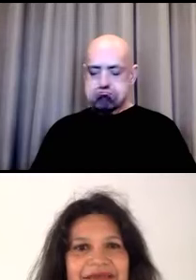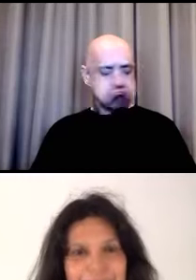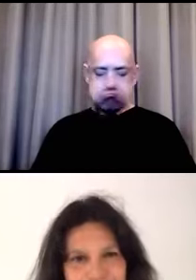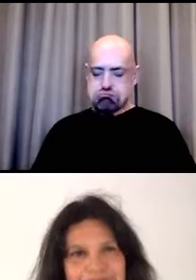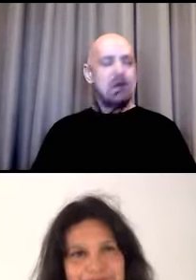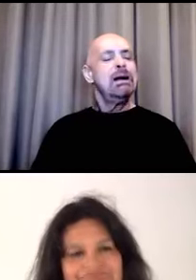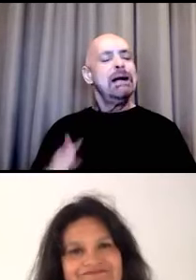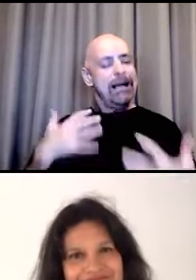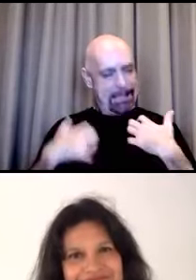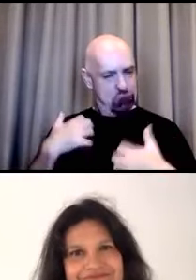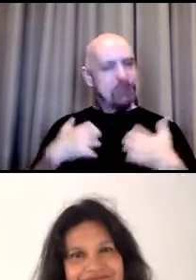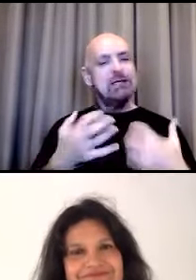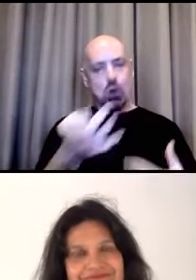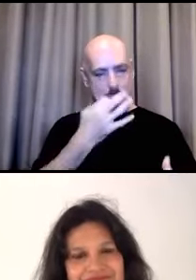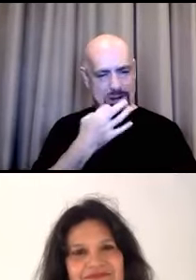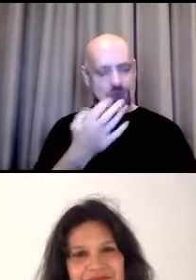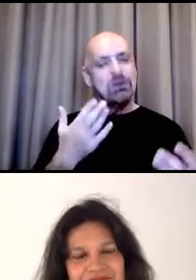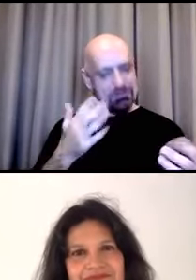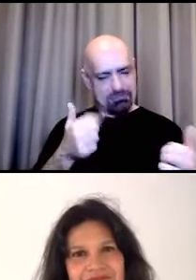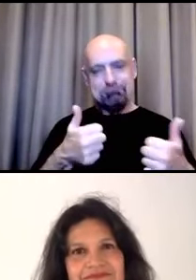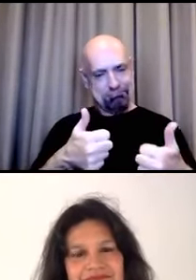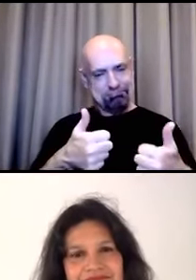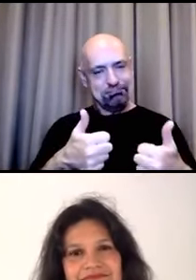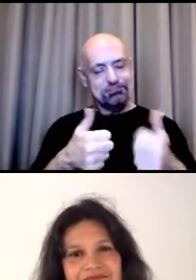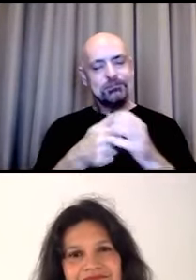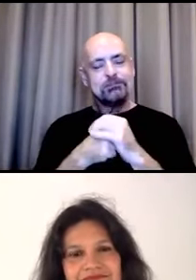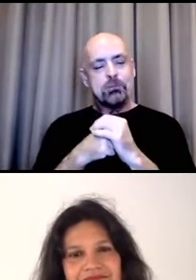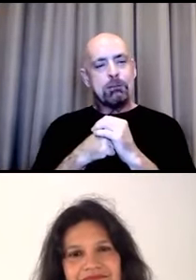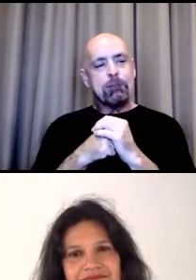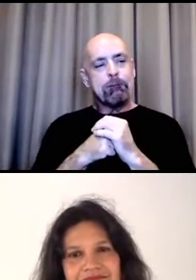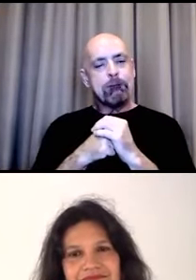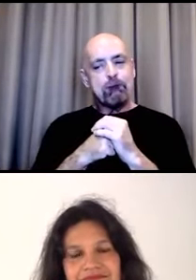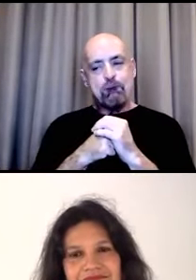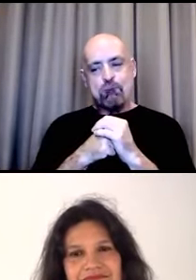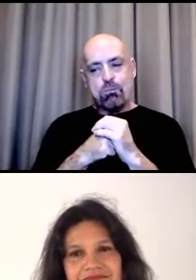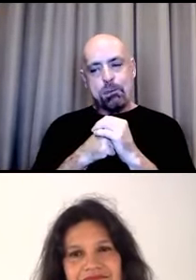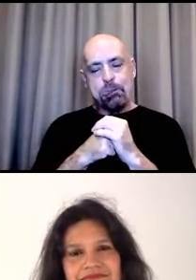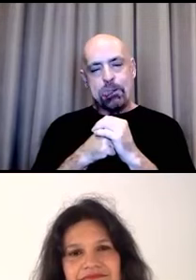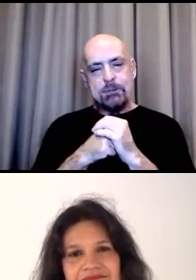Do you think this is a human flaw of the human rights paradigm